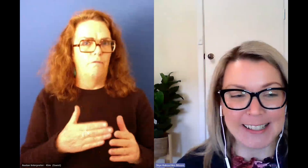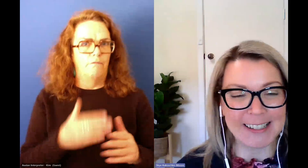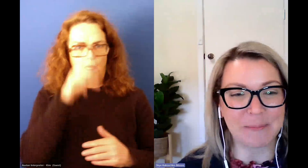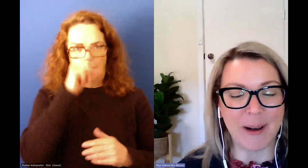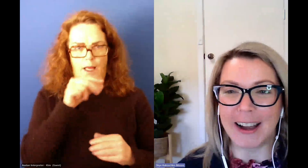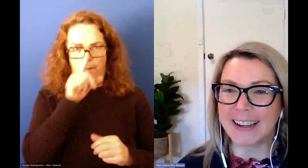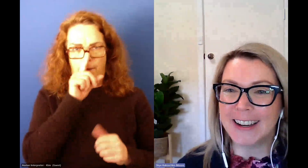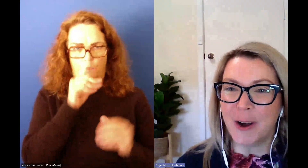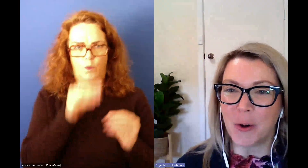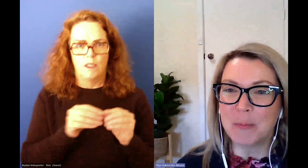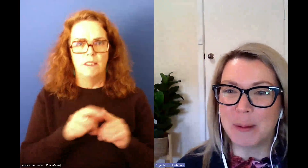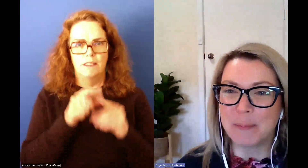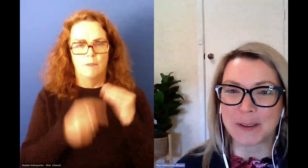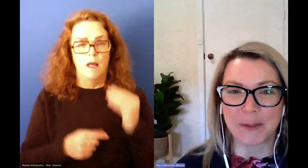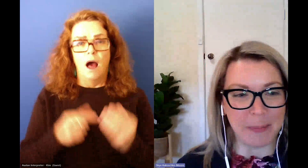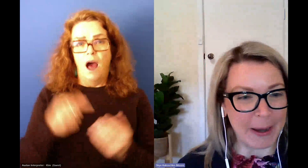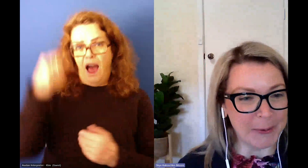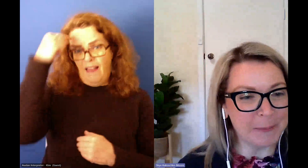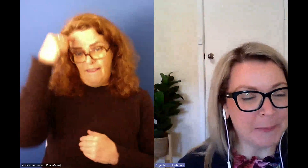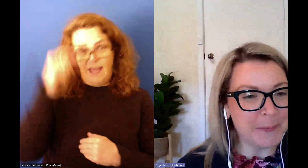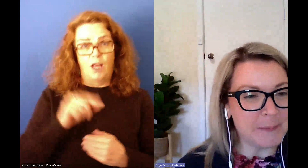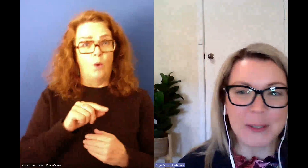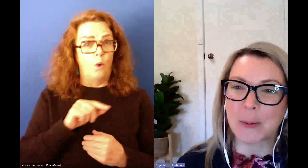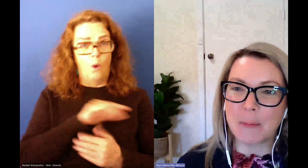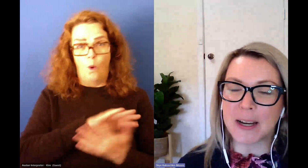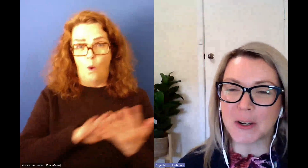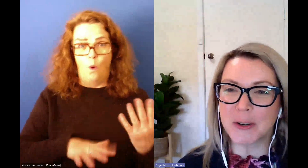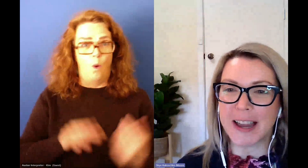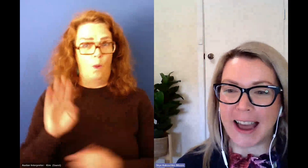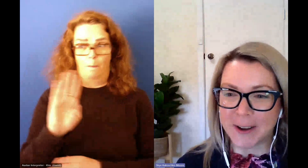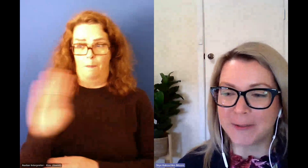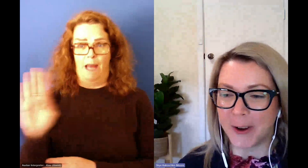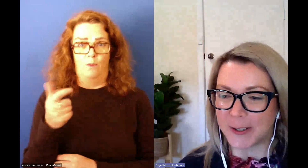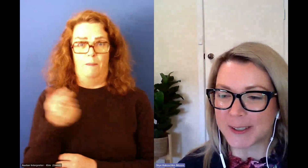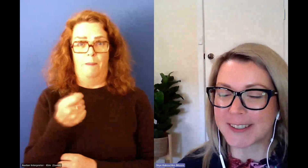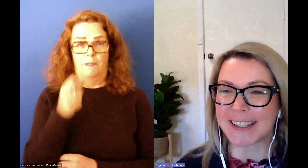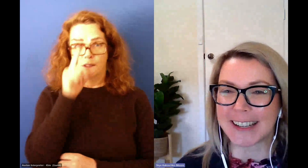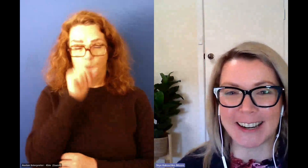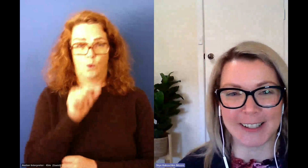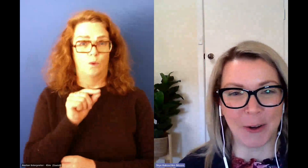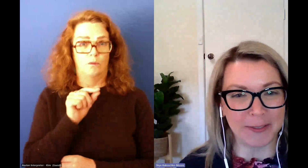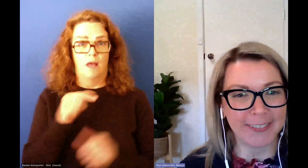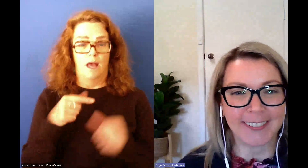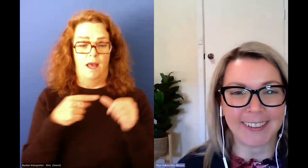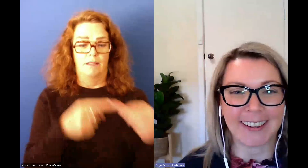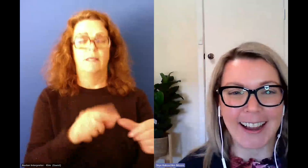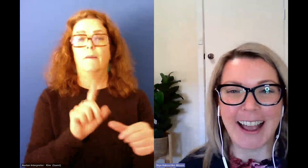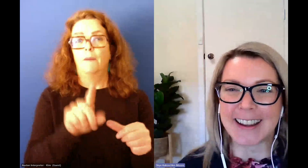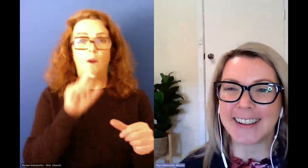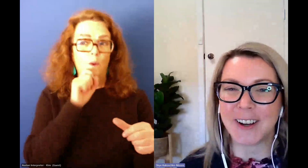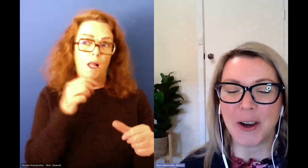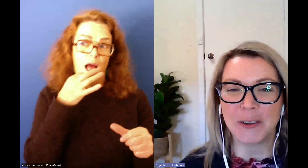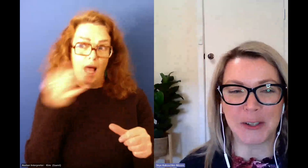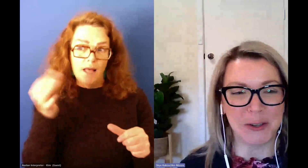answered by all members of the panel so I might go to Anna first to kick us off. Anna over to